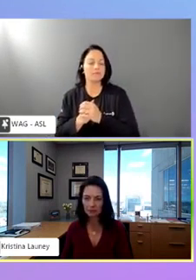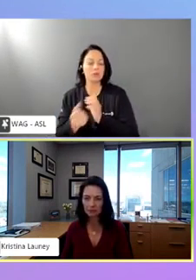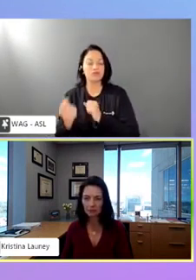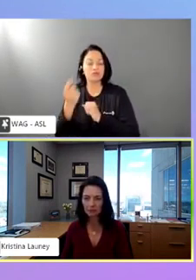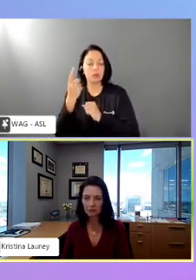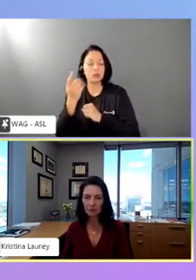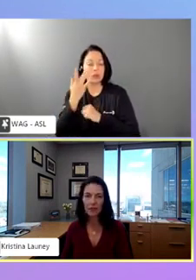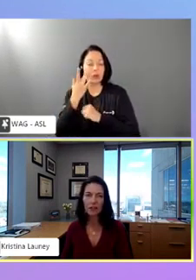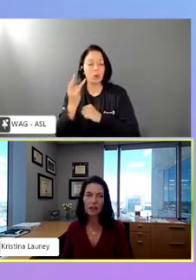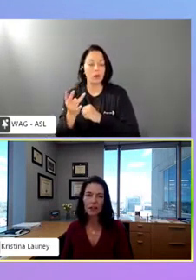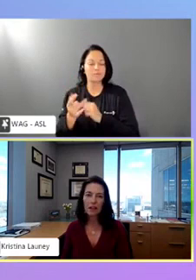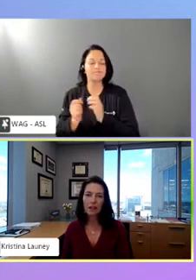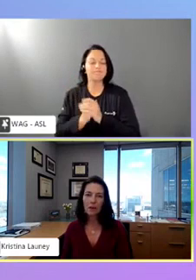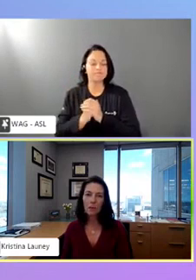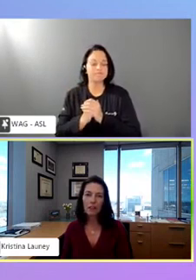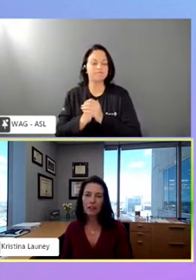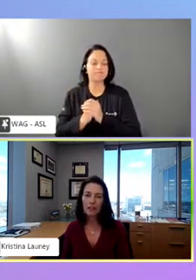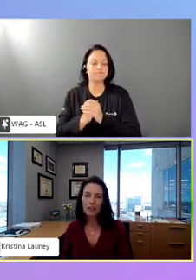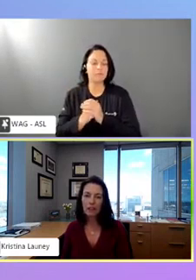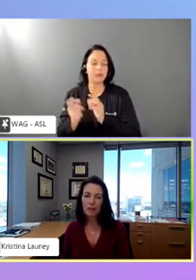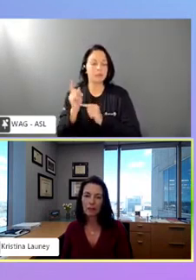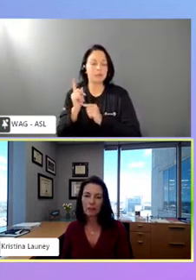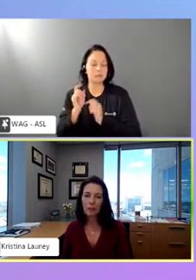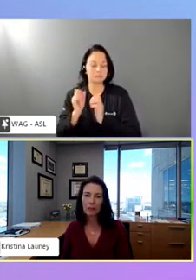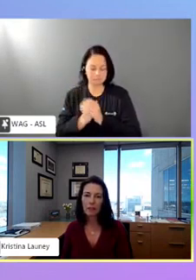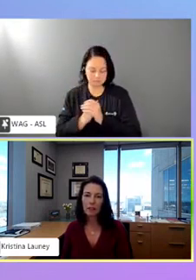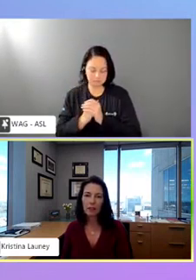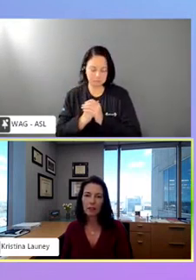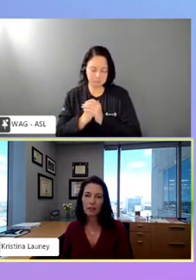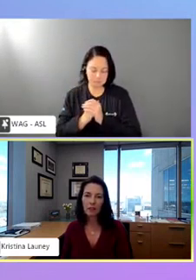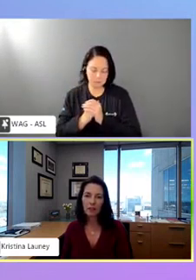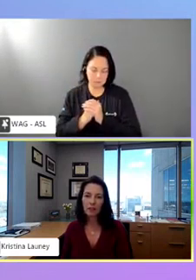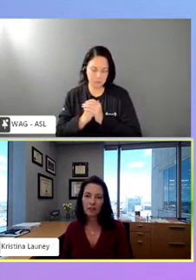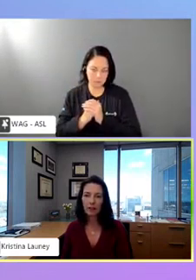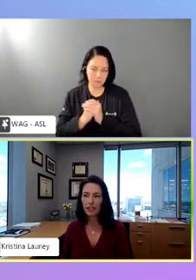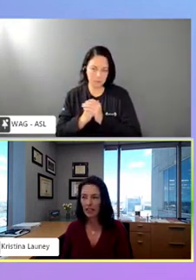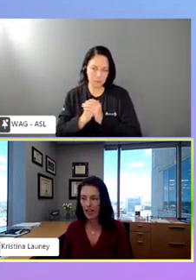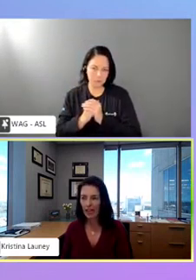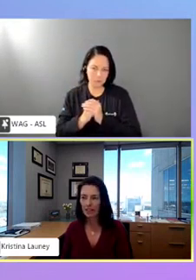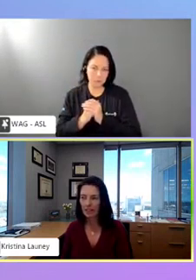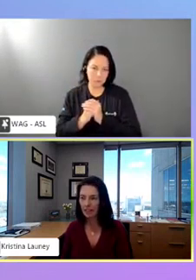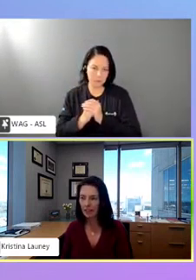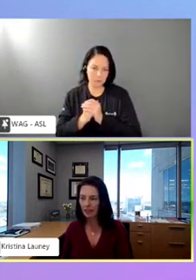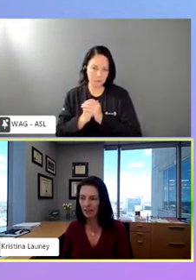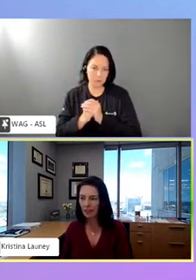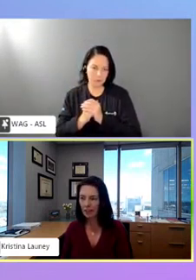Pennsylvania, Tennessee, Missouri, Georgia with decreasing numbers under the hundredths. You'll see why